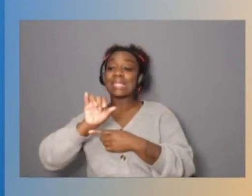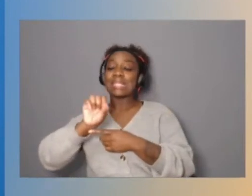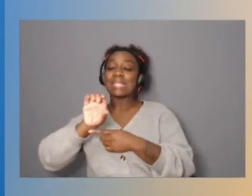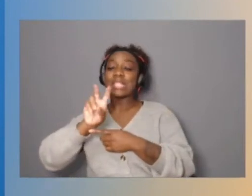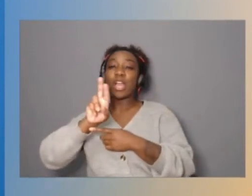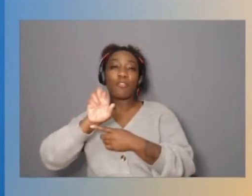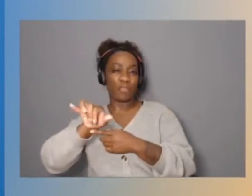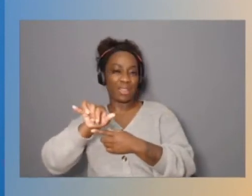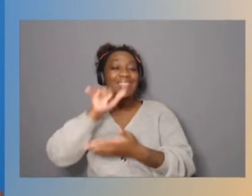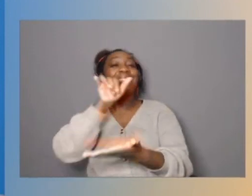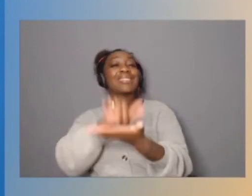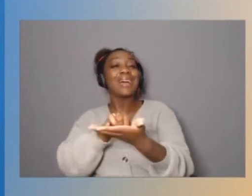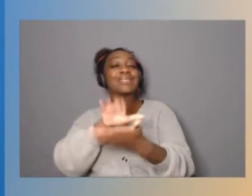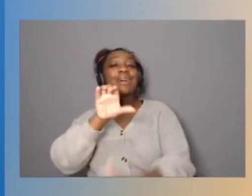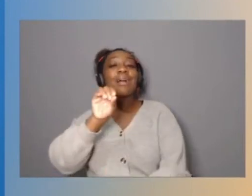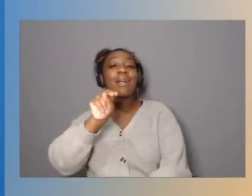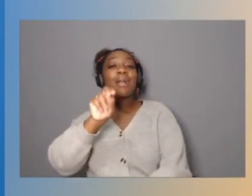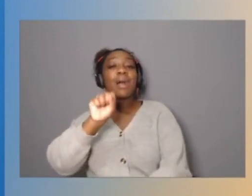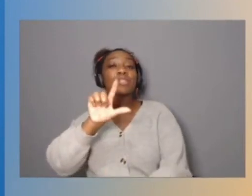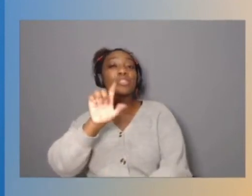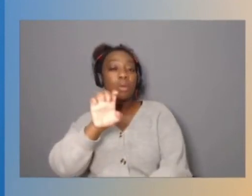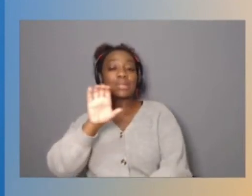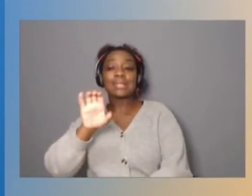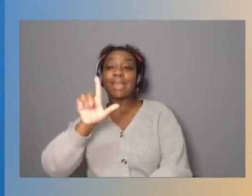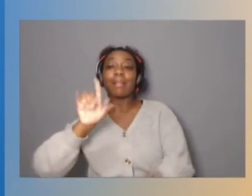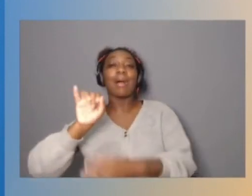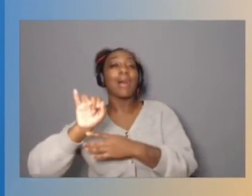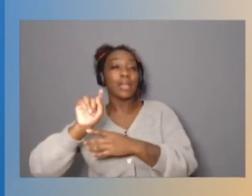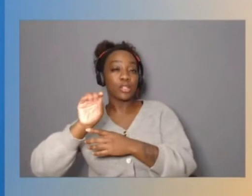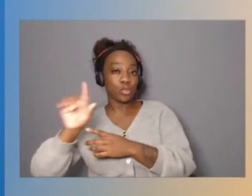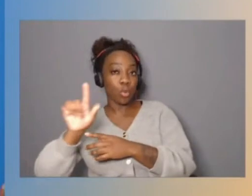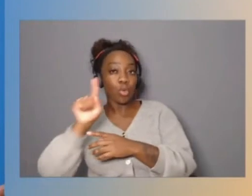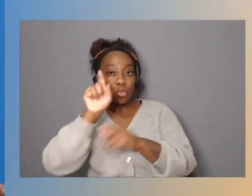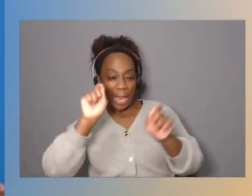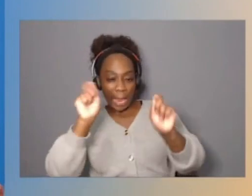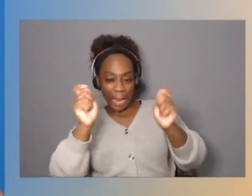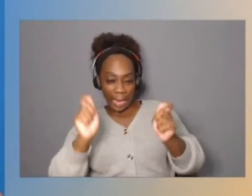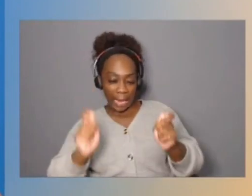where you can specify hardware requirements and it'll give you a list of comparable instances